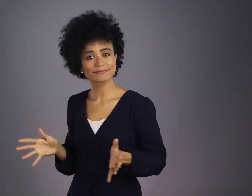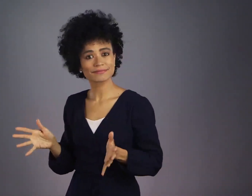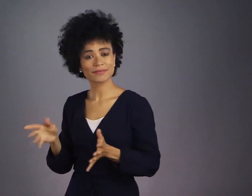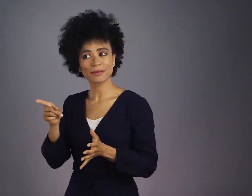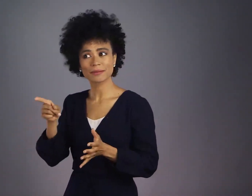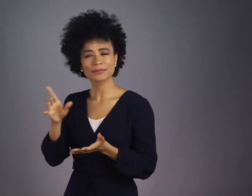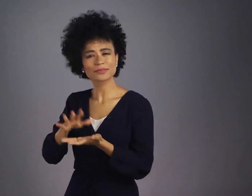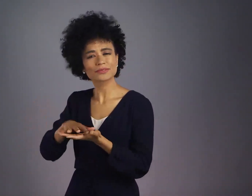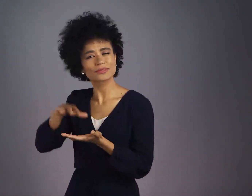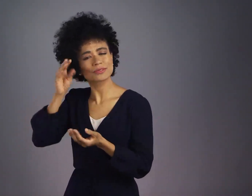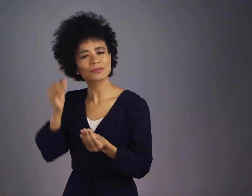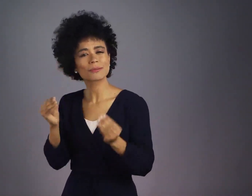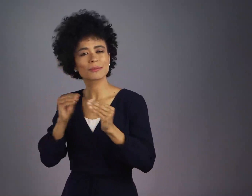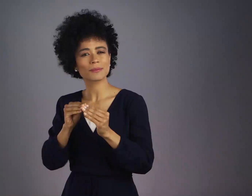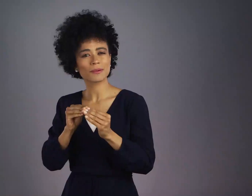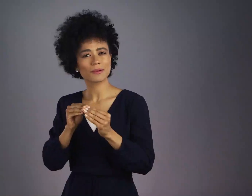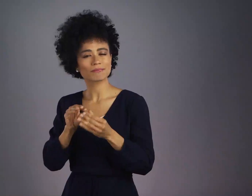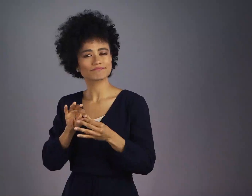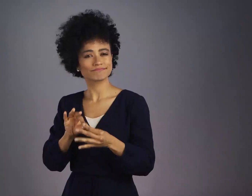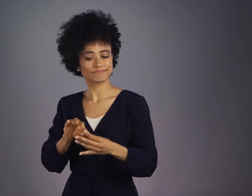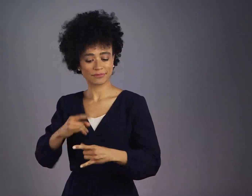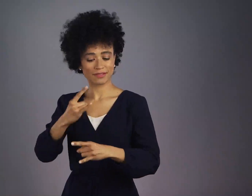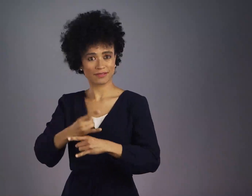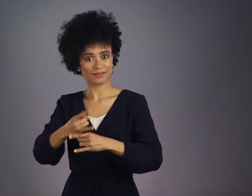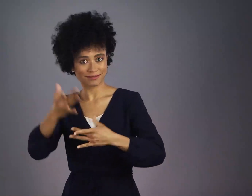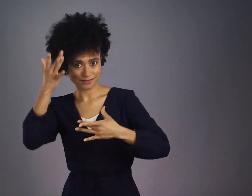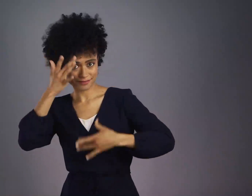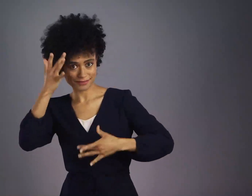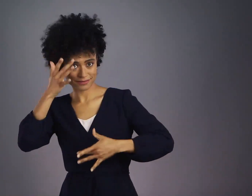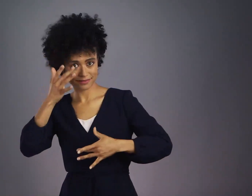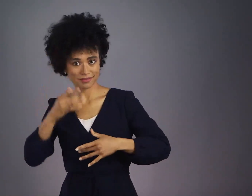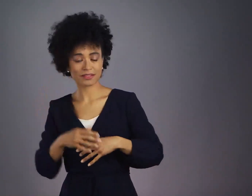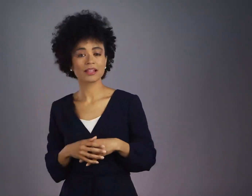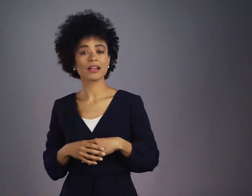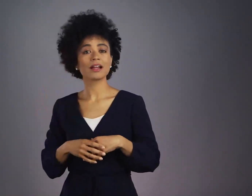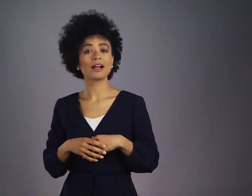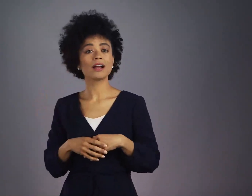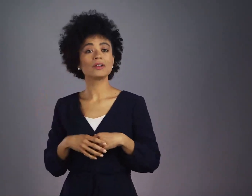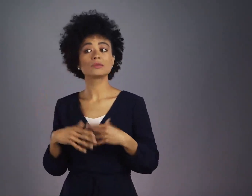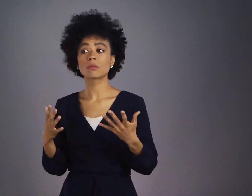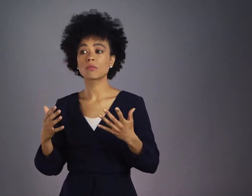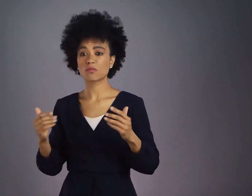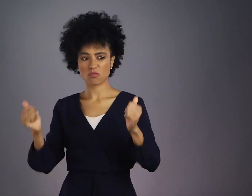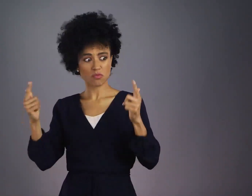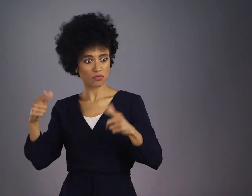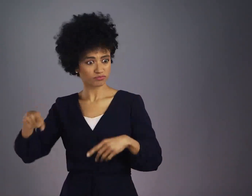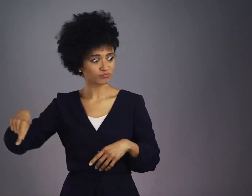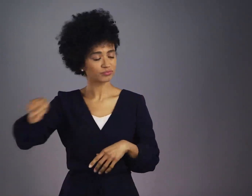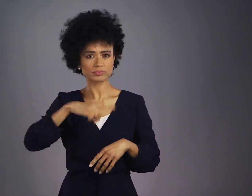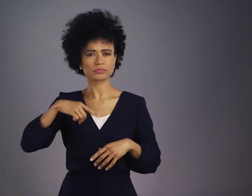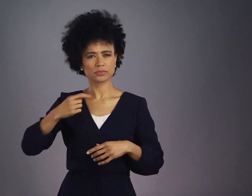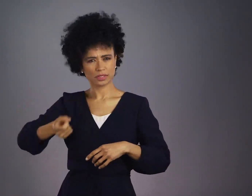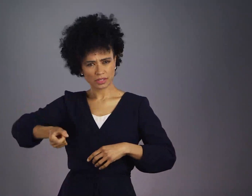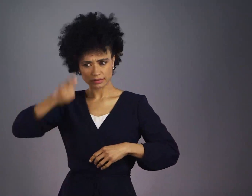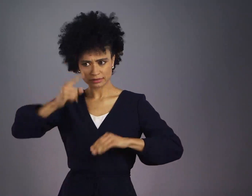You think he ought to know the subject better, as everyone should have a clear understanding of the risk he takes if he drinks too much.